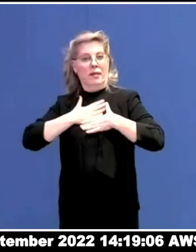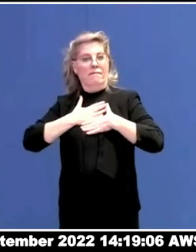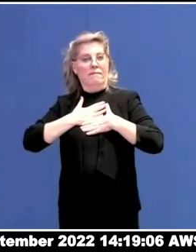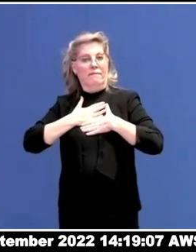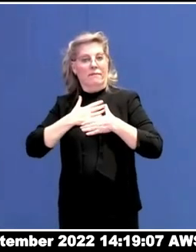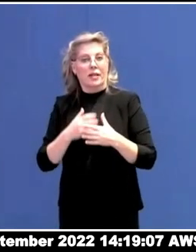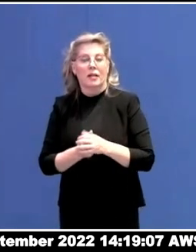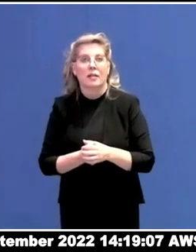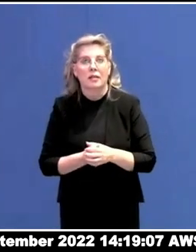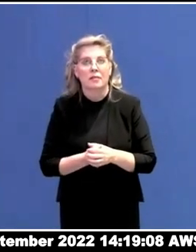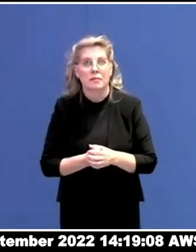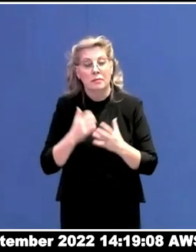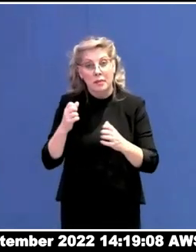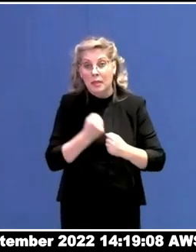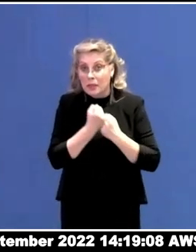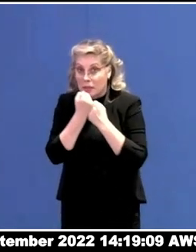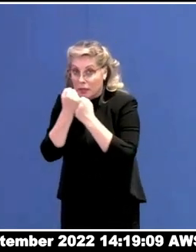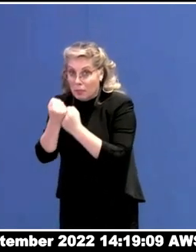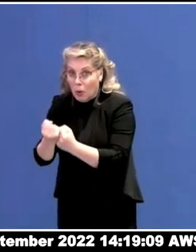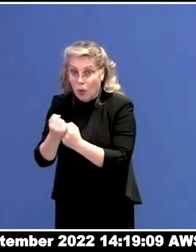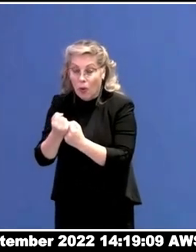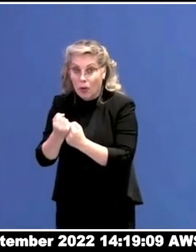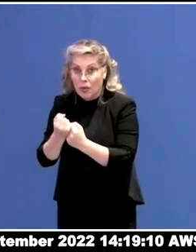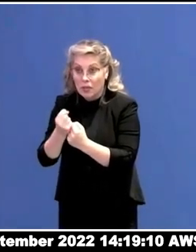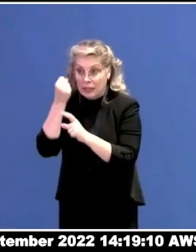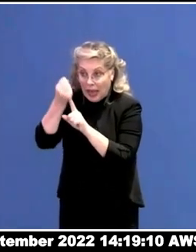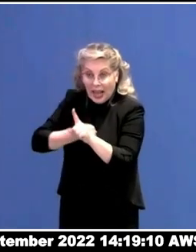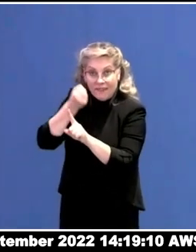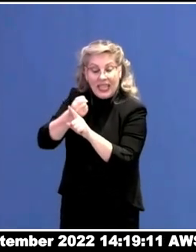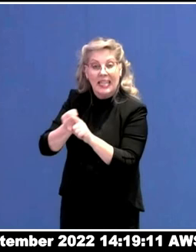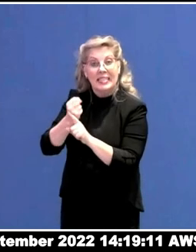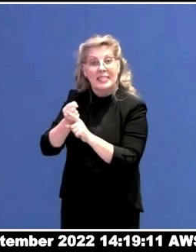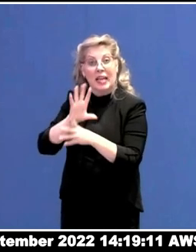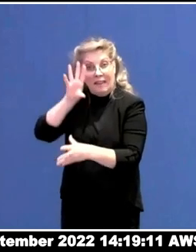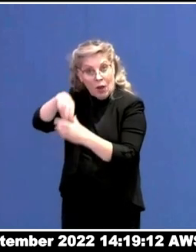There needs to be an increased partnership with Aboriginal community-based organisations to deliver services in prison.